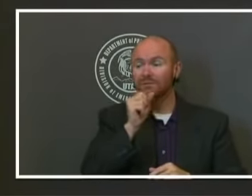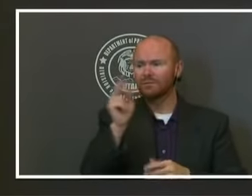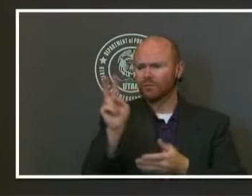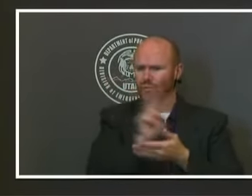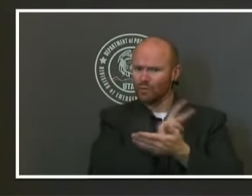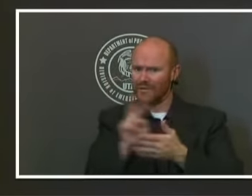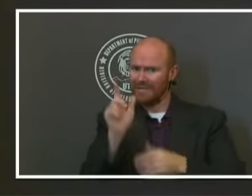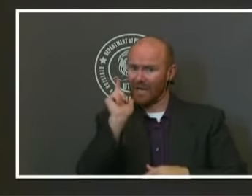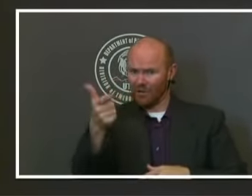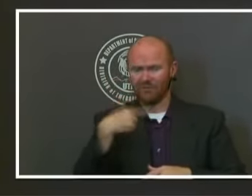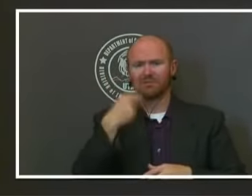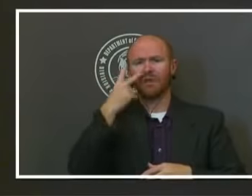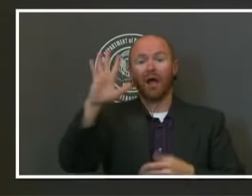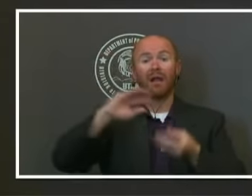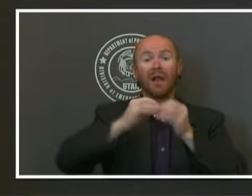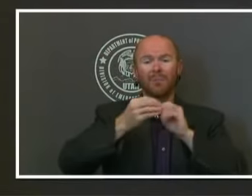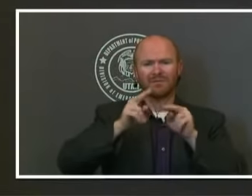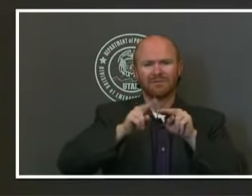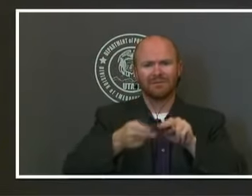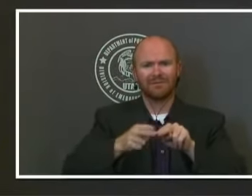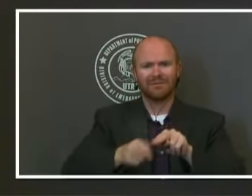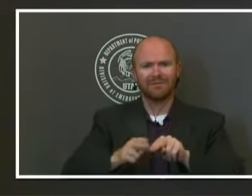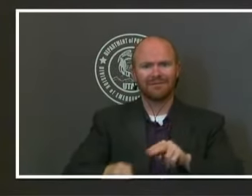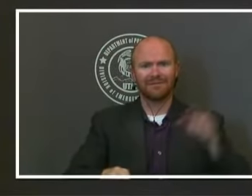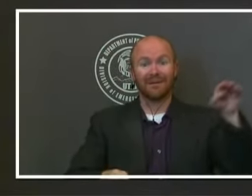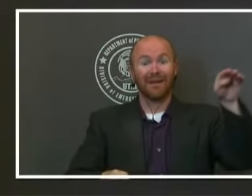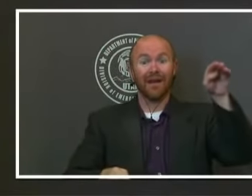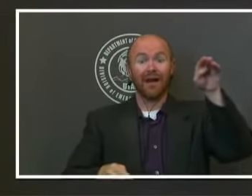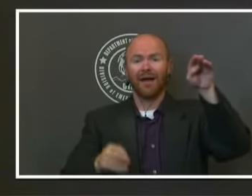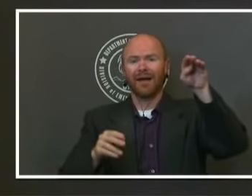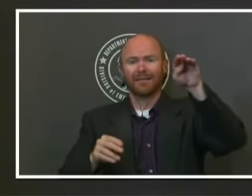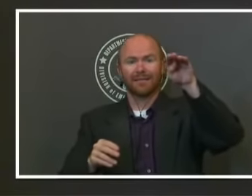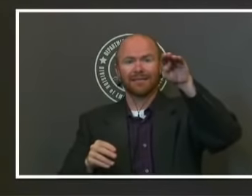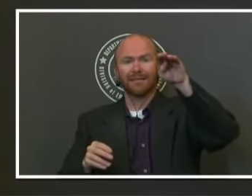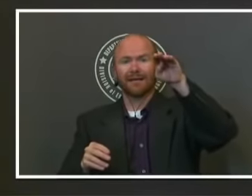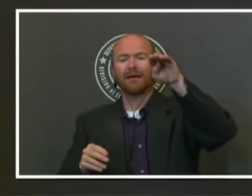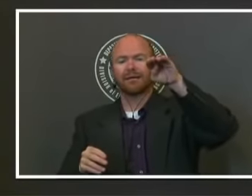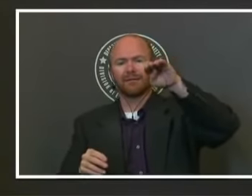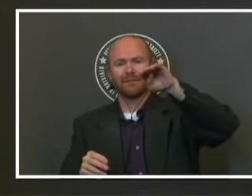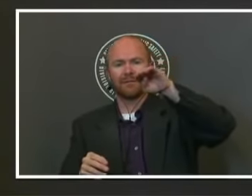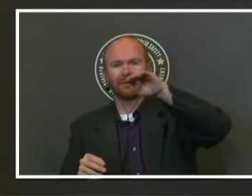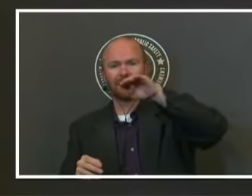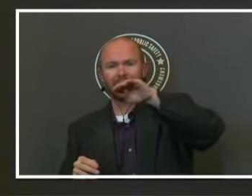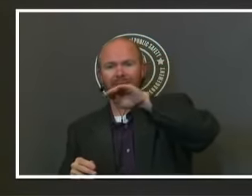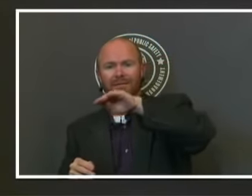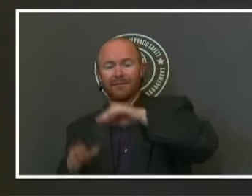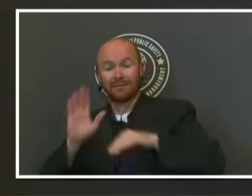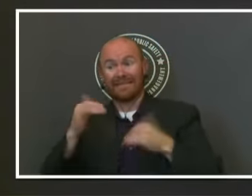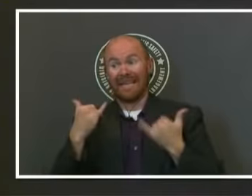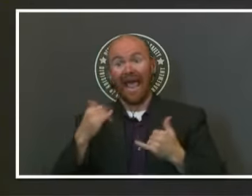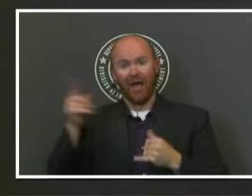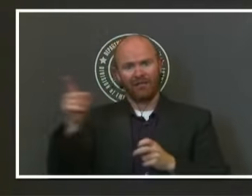the cases starting to decrease so those measures worked